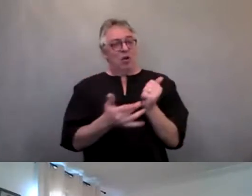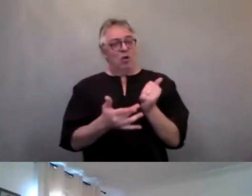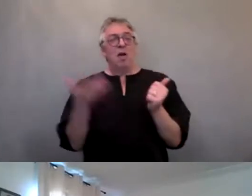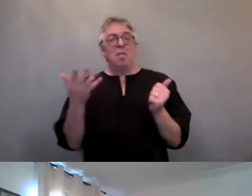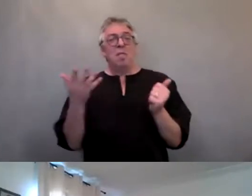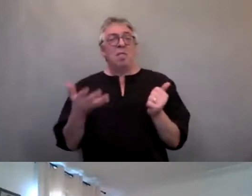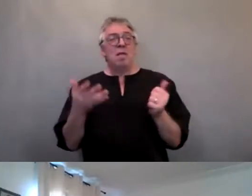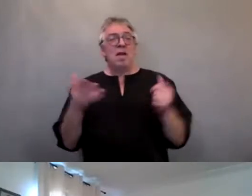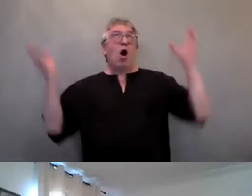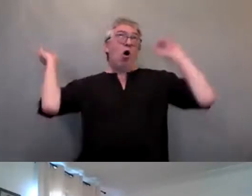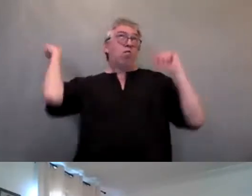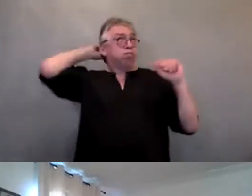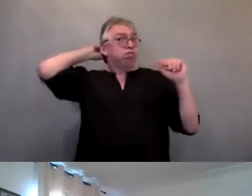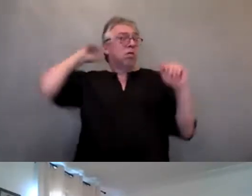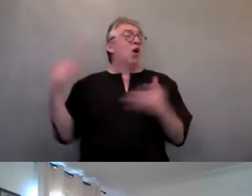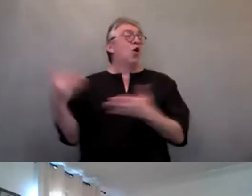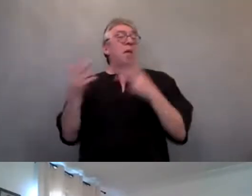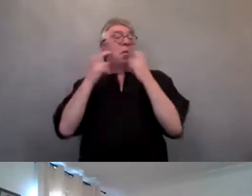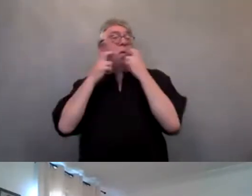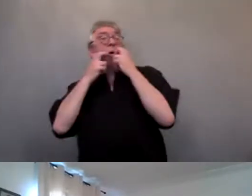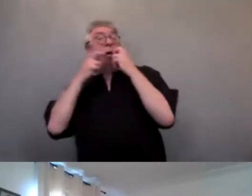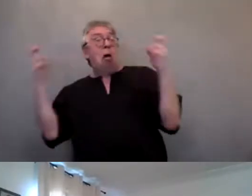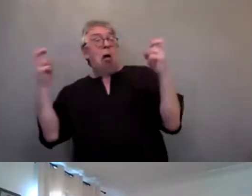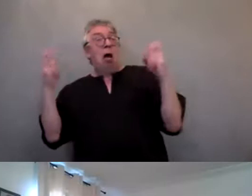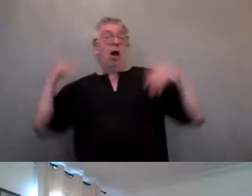some assistive technology, that maybe